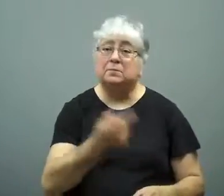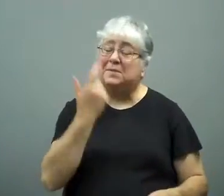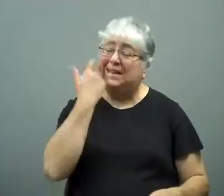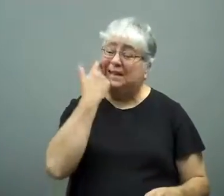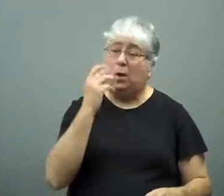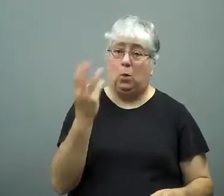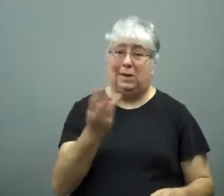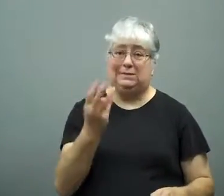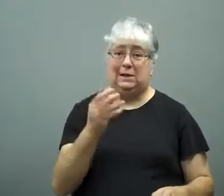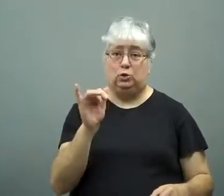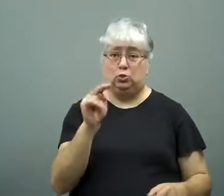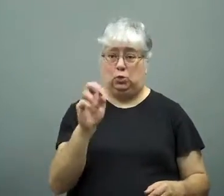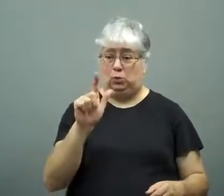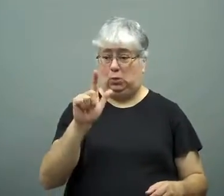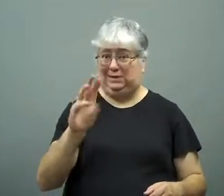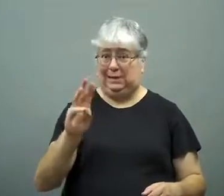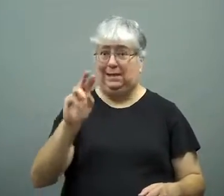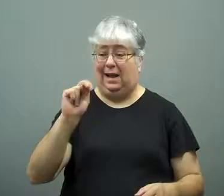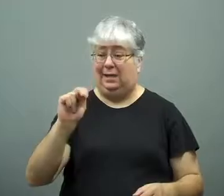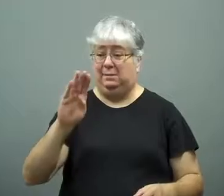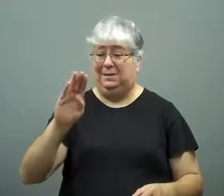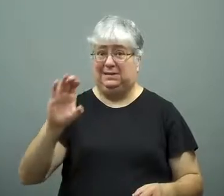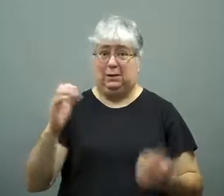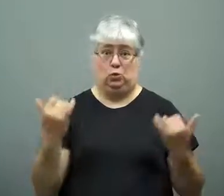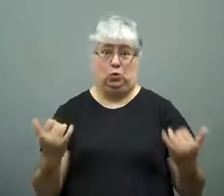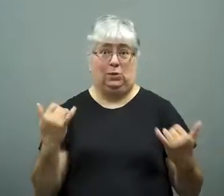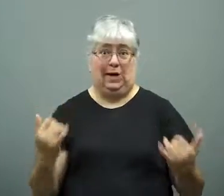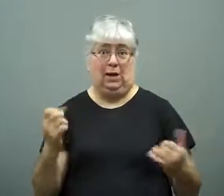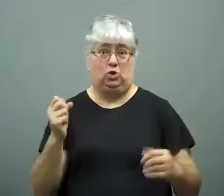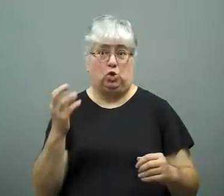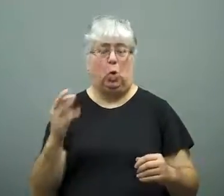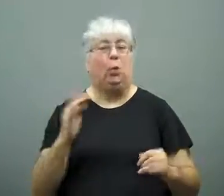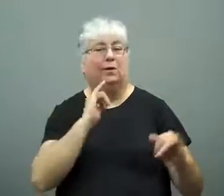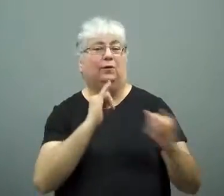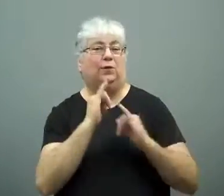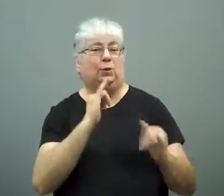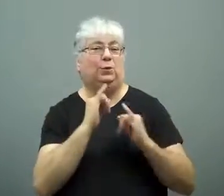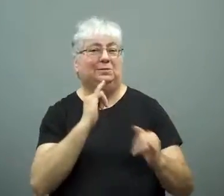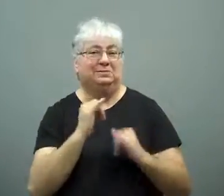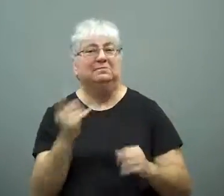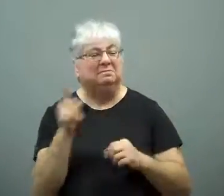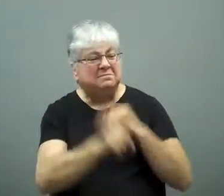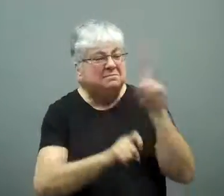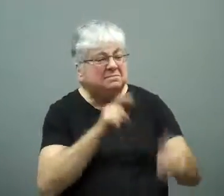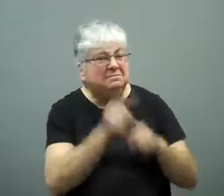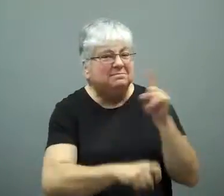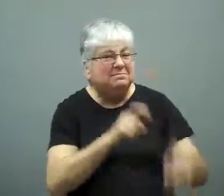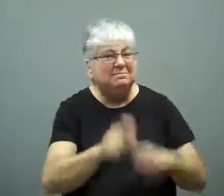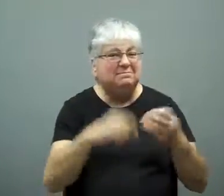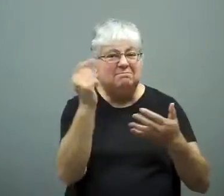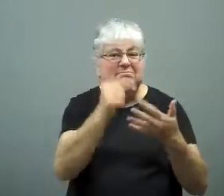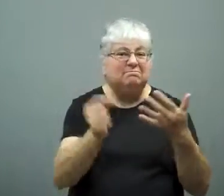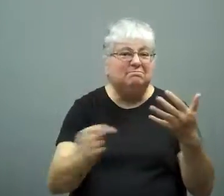She was interviewed on NBC's Today show on Wednesday, June 26.